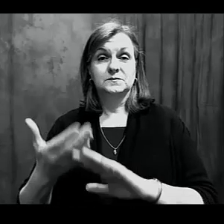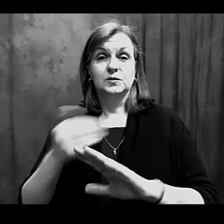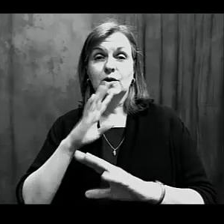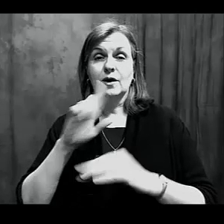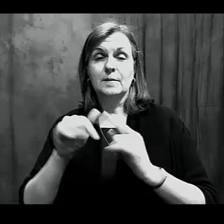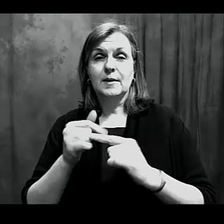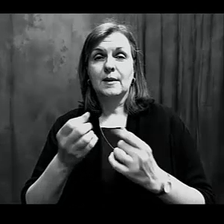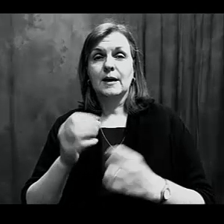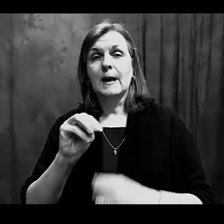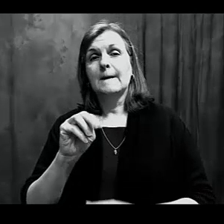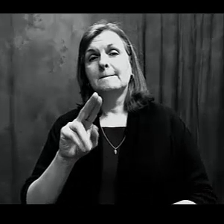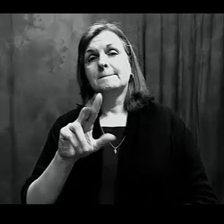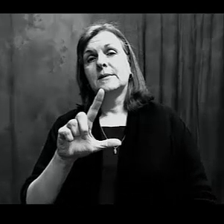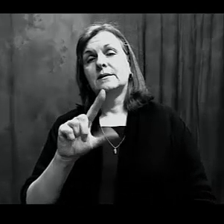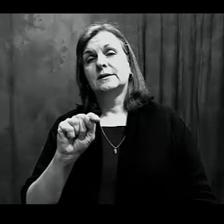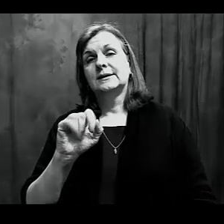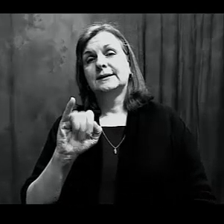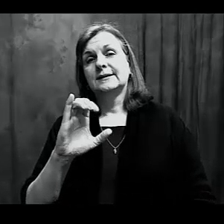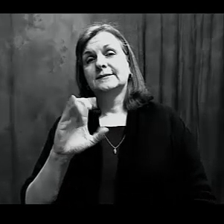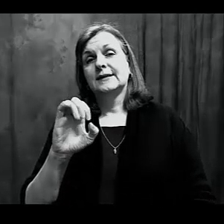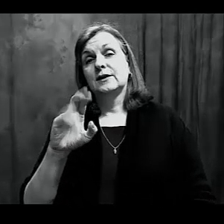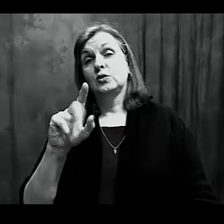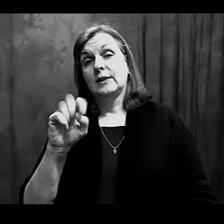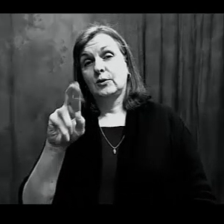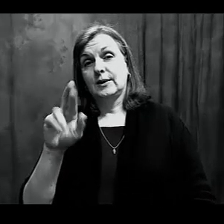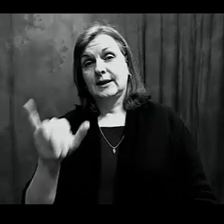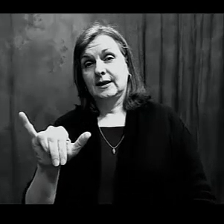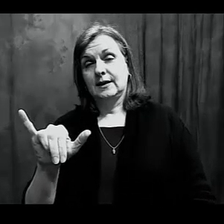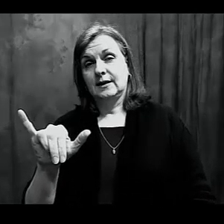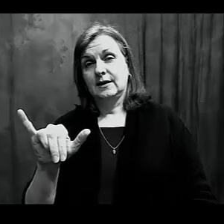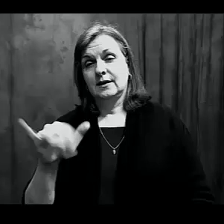So I mentioned multicellularity to you